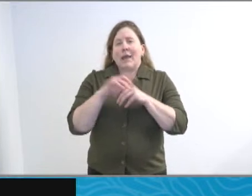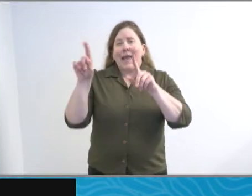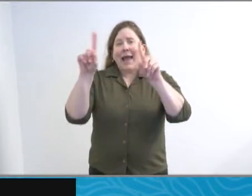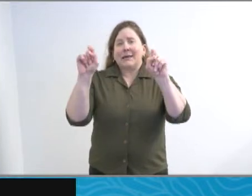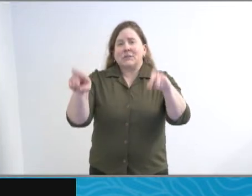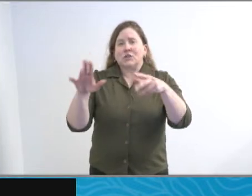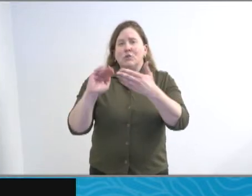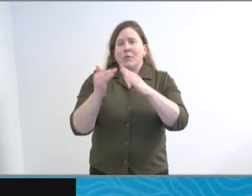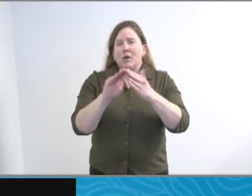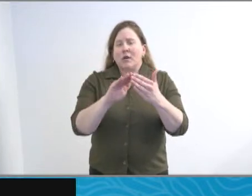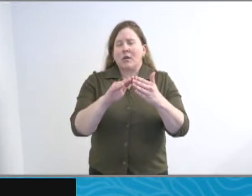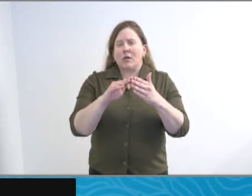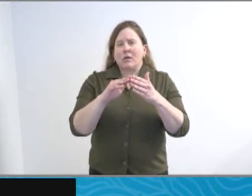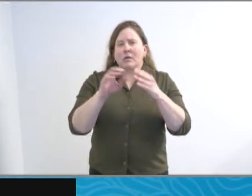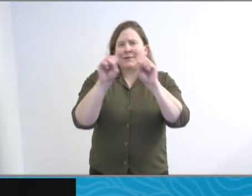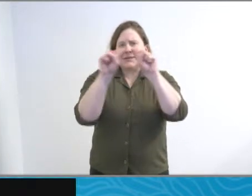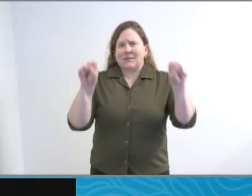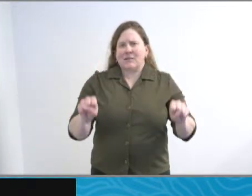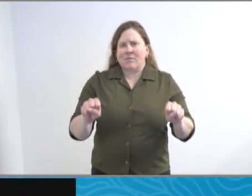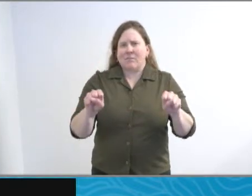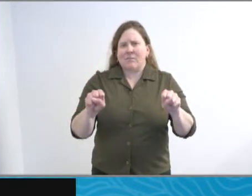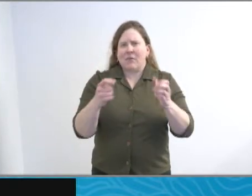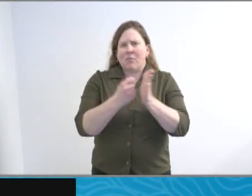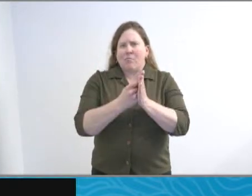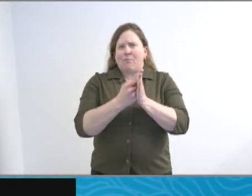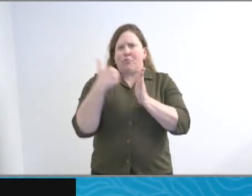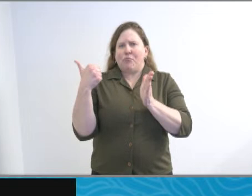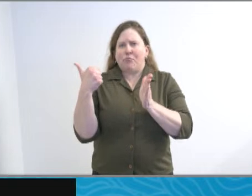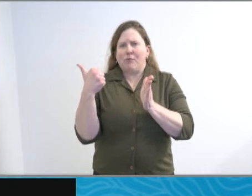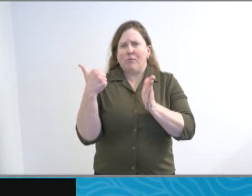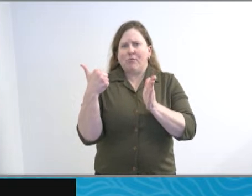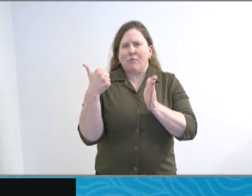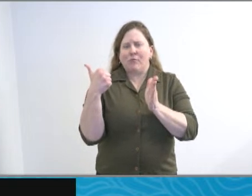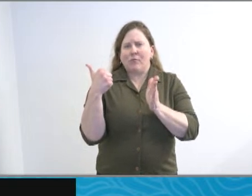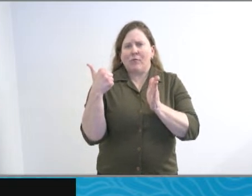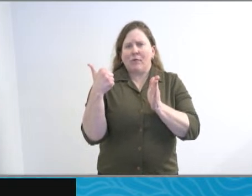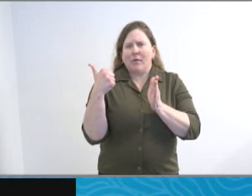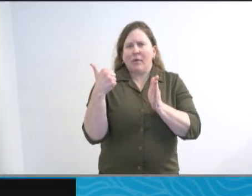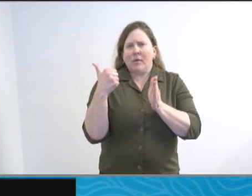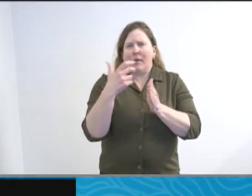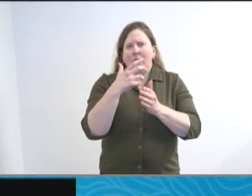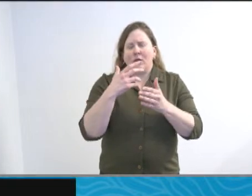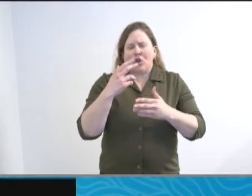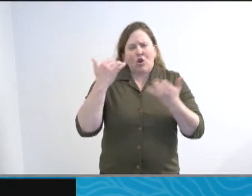what should our system let go of and what do you think, what do you currently enjoy and imagine for the future